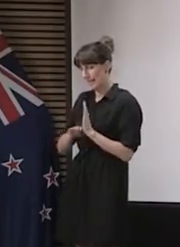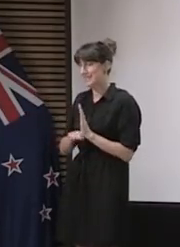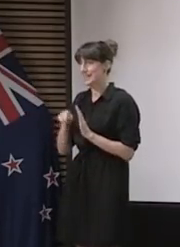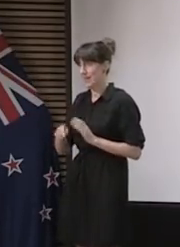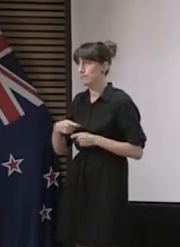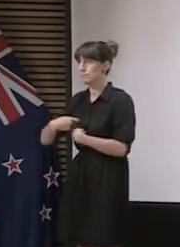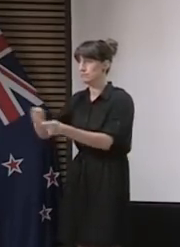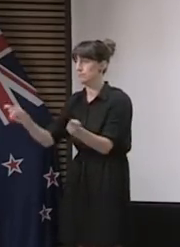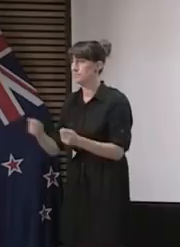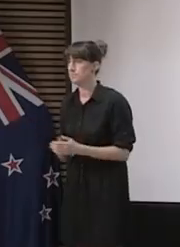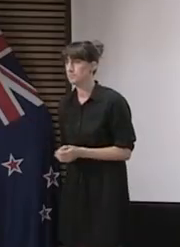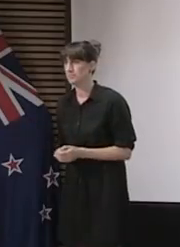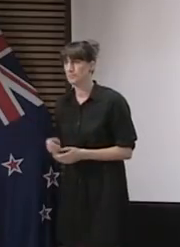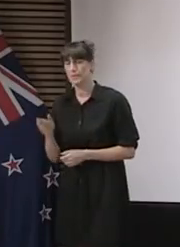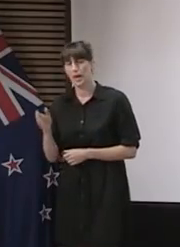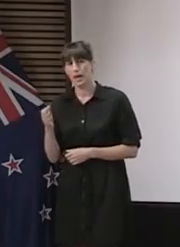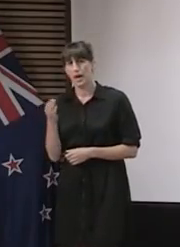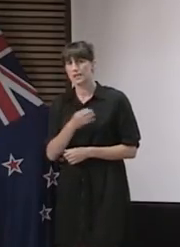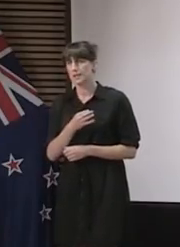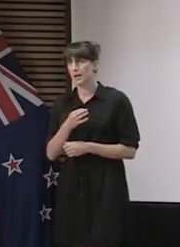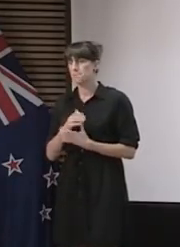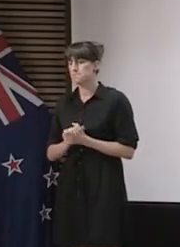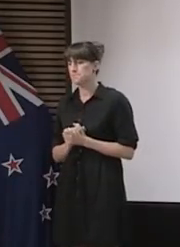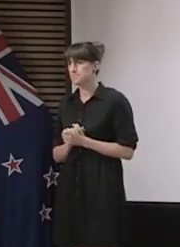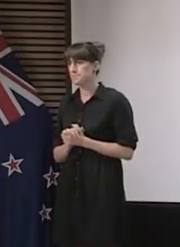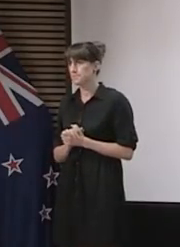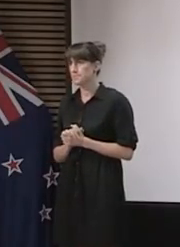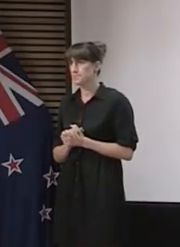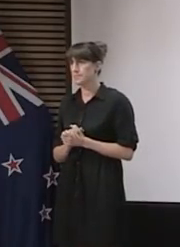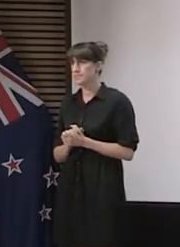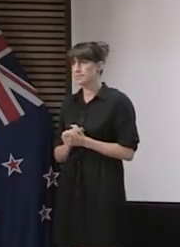Will you be stepping in ahead of time with regards to that vaccine given that that is what